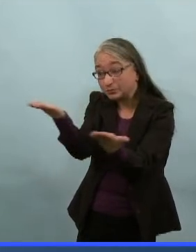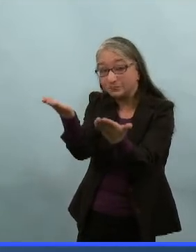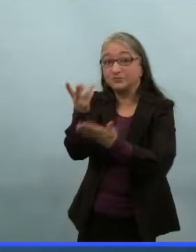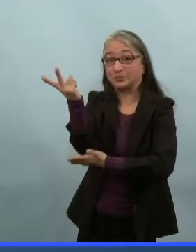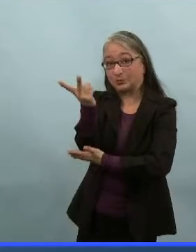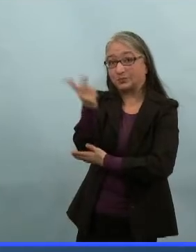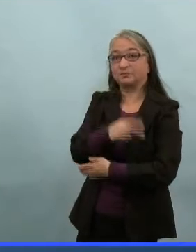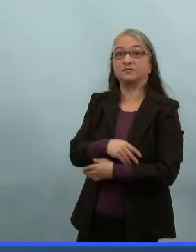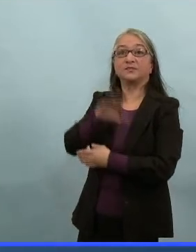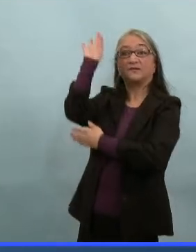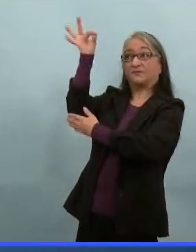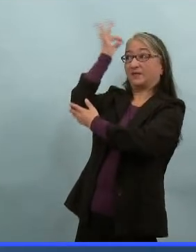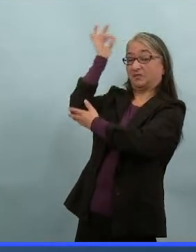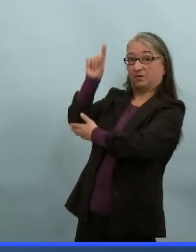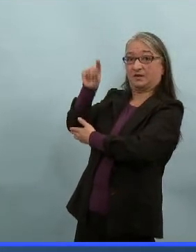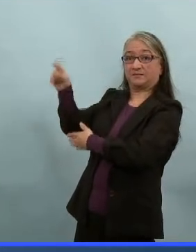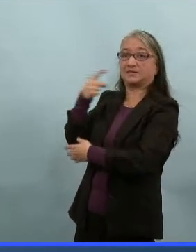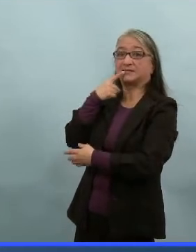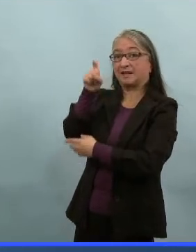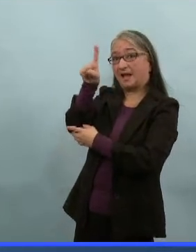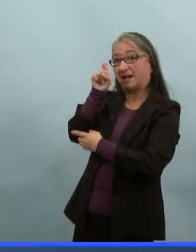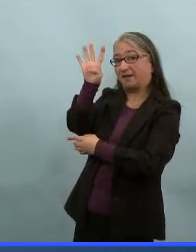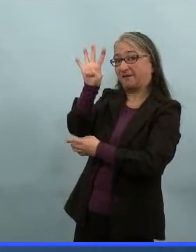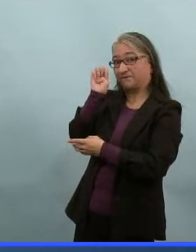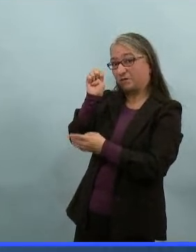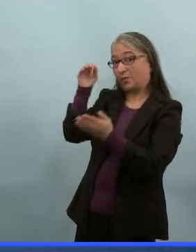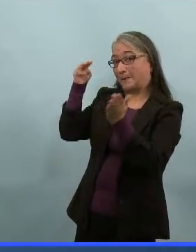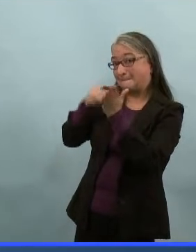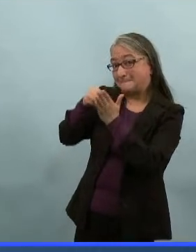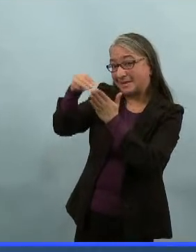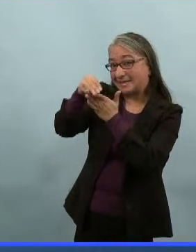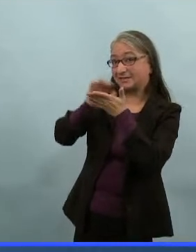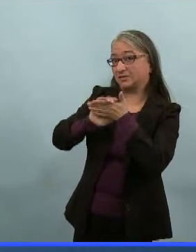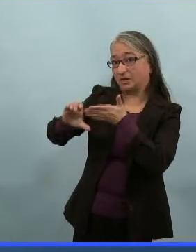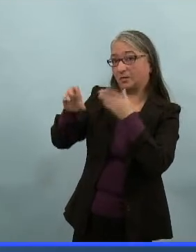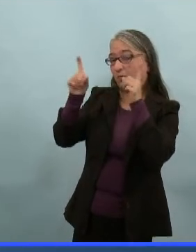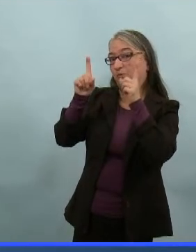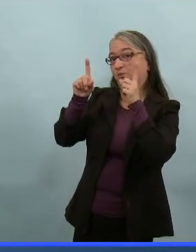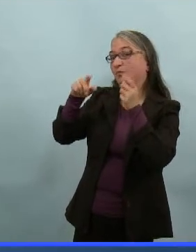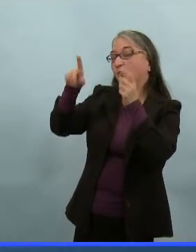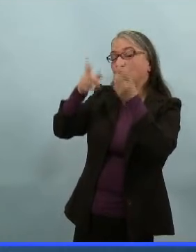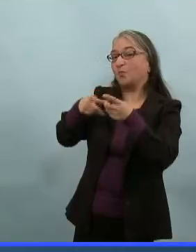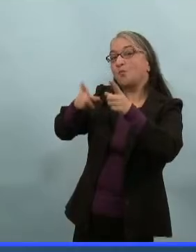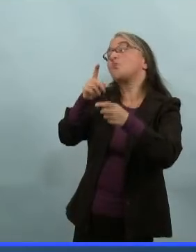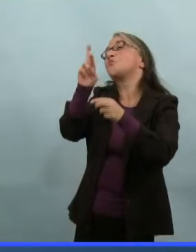saying 140 million rapid tests are going to be distributed across canada in the month of january